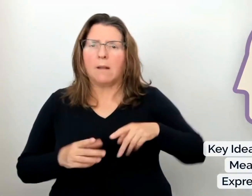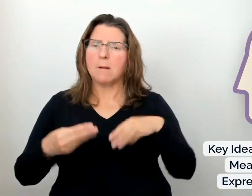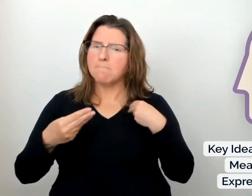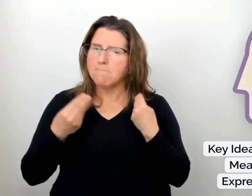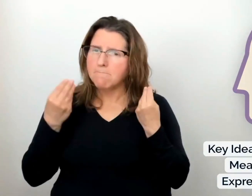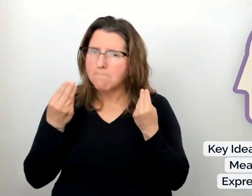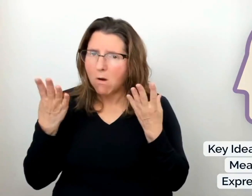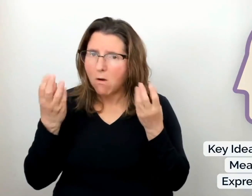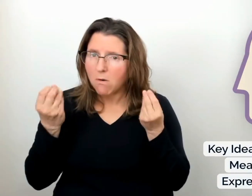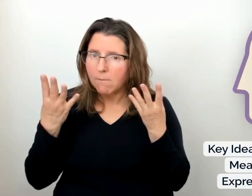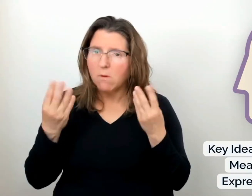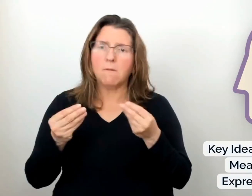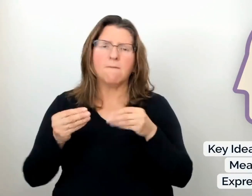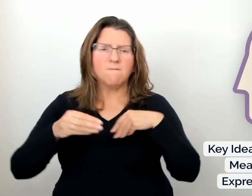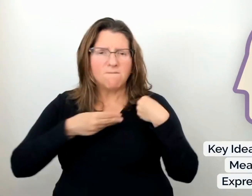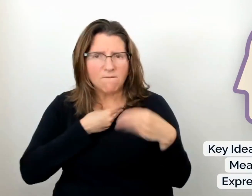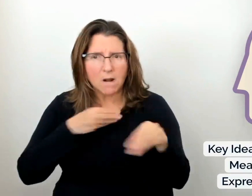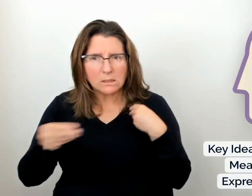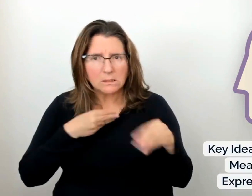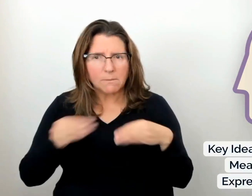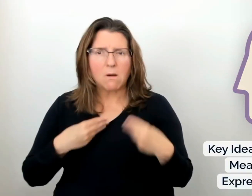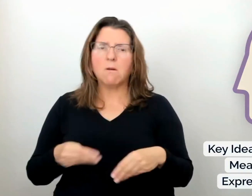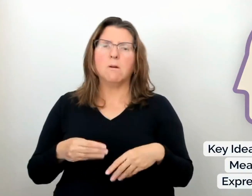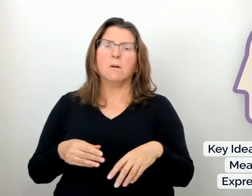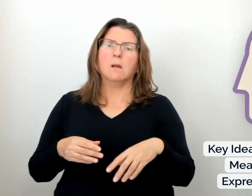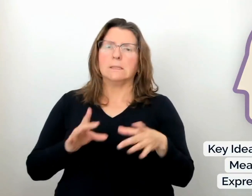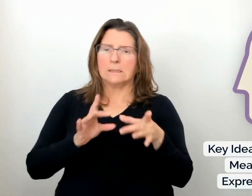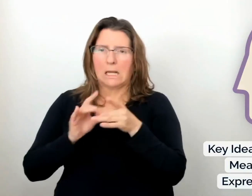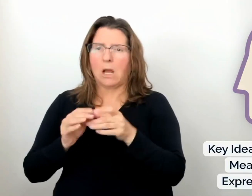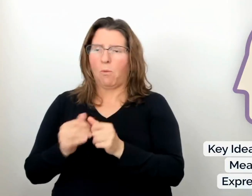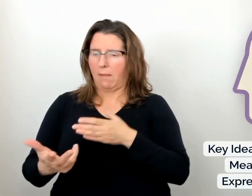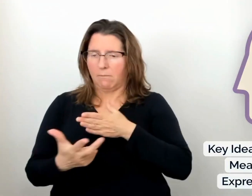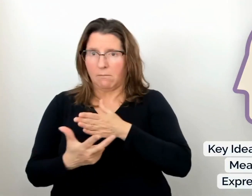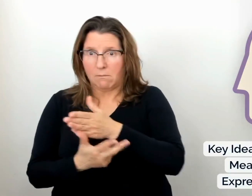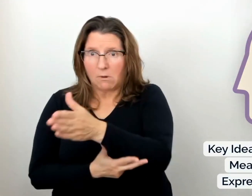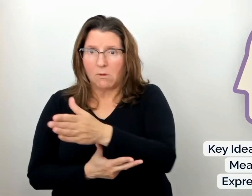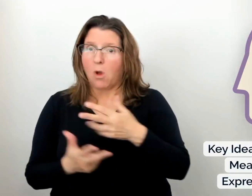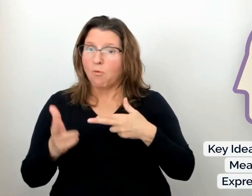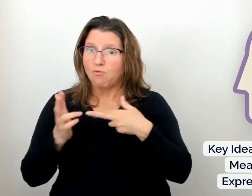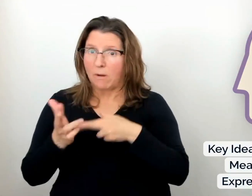The key ideas underpinning UDL are flexibility and multiple modalities.